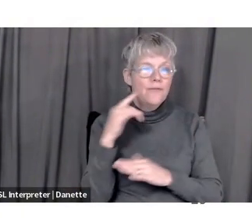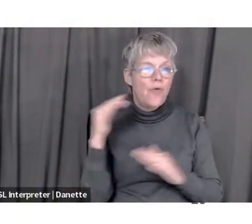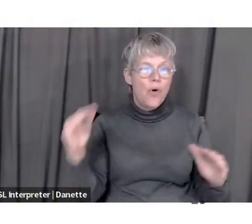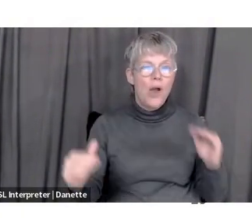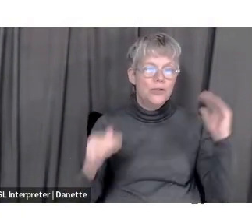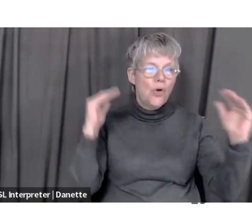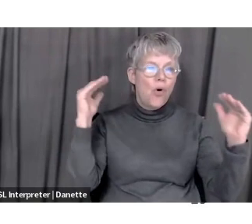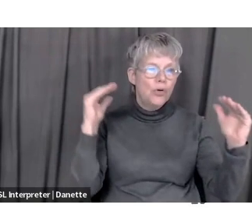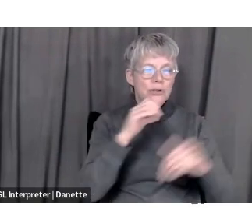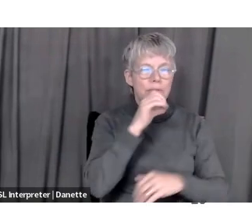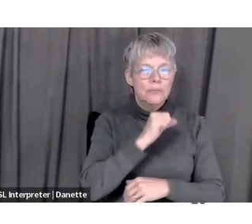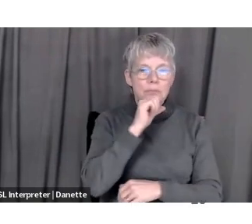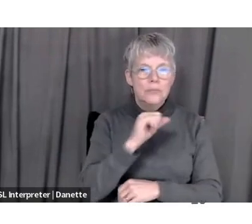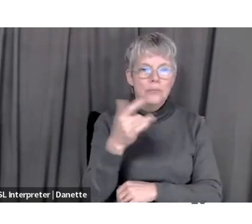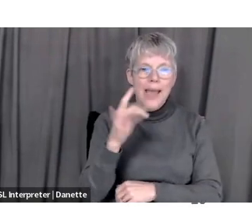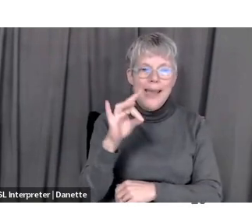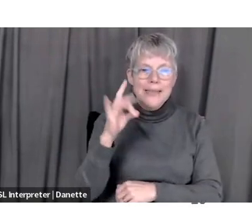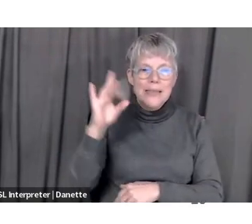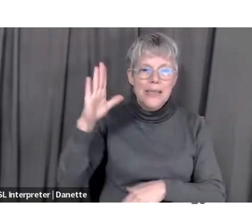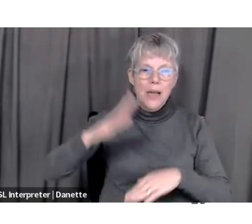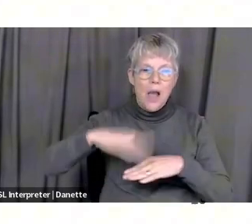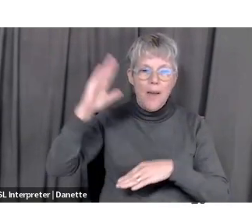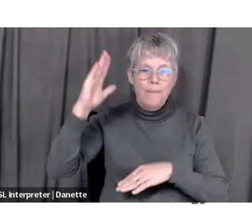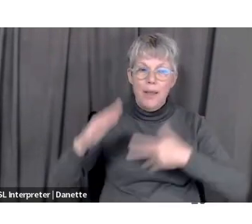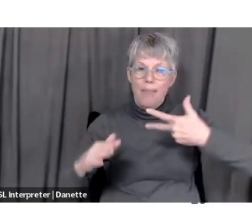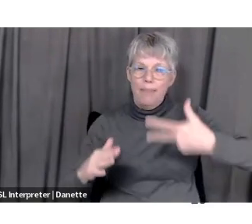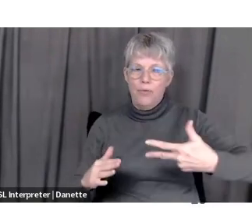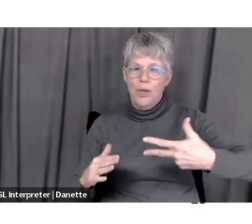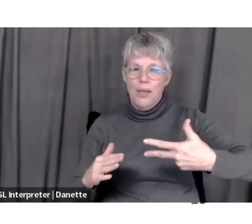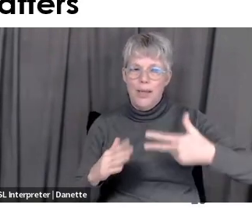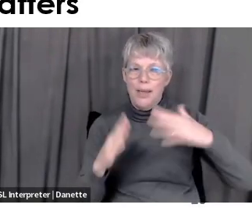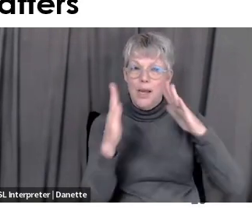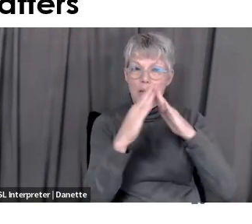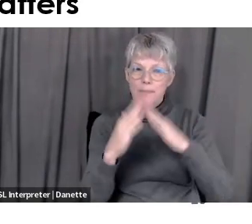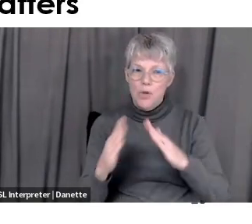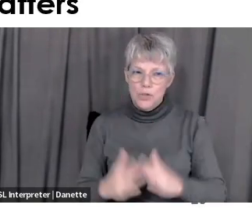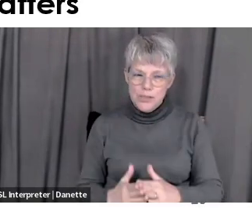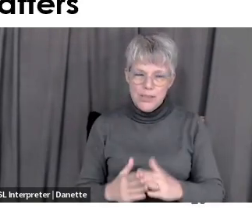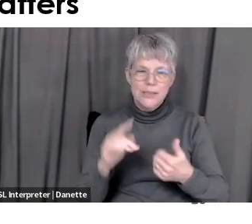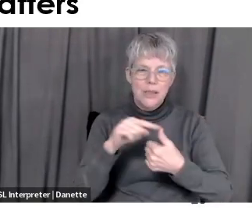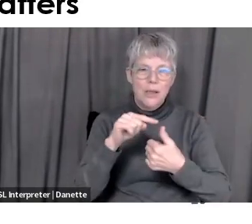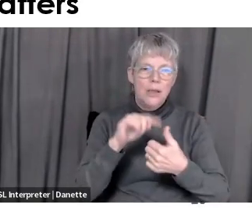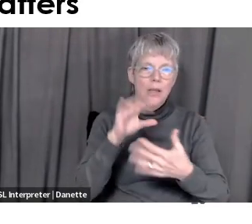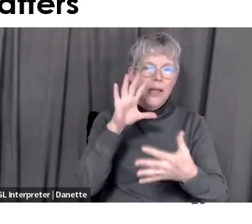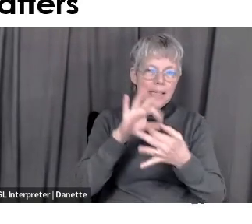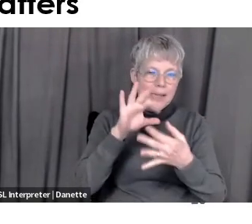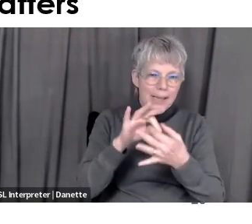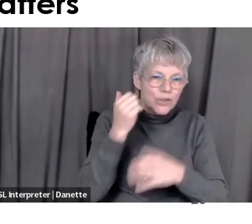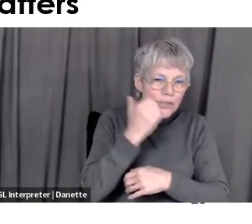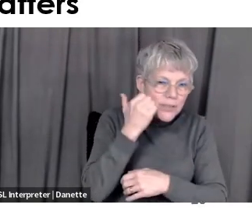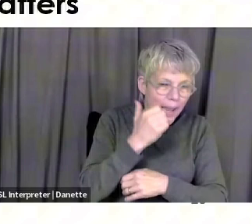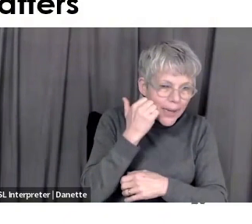So for adults who are 18 years and plus there are three sub communities in here. We have connections daily.